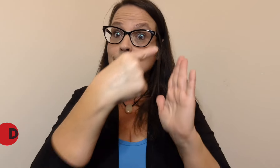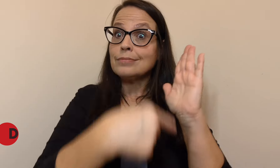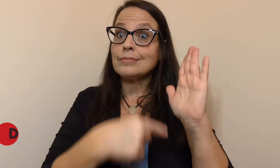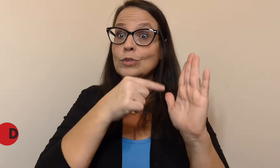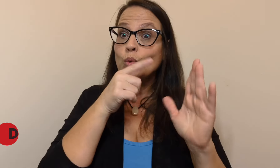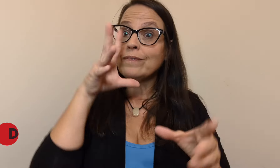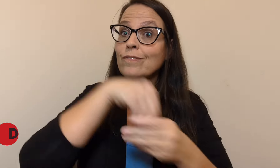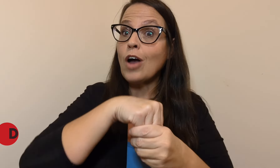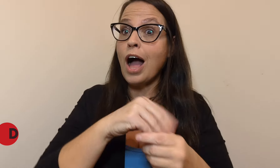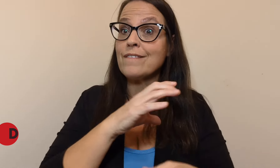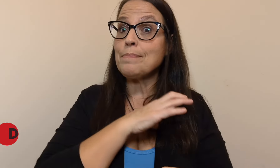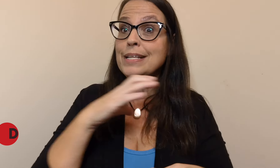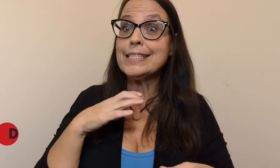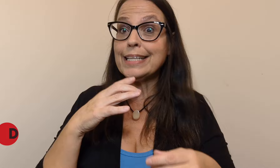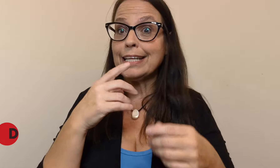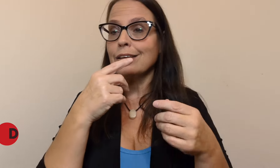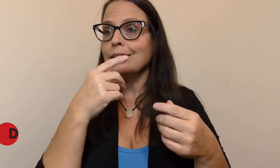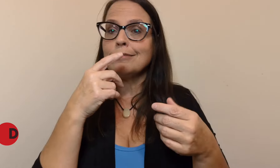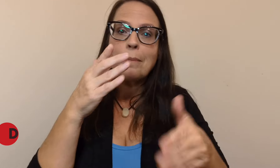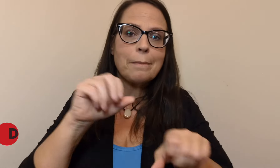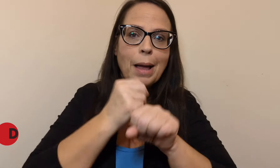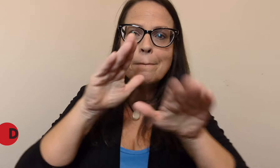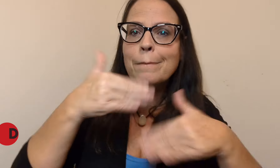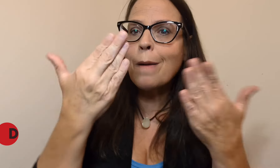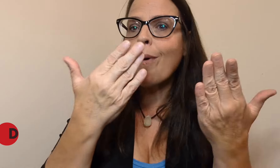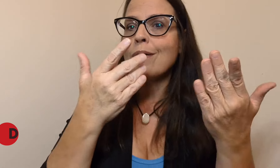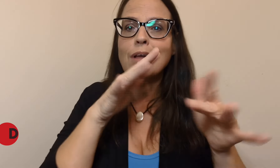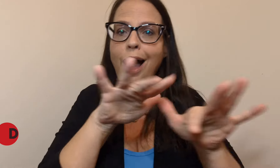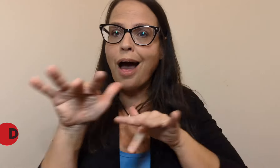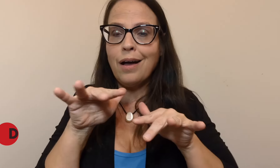[ROBYN]: On the list of people serving on the committee who made these